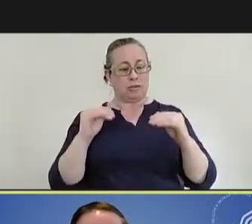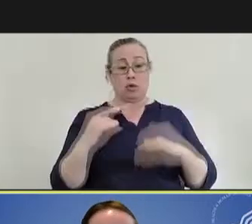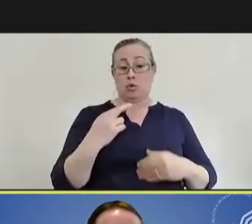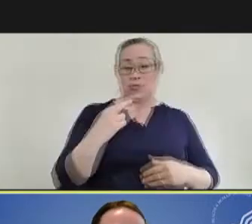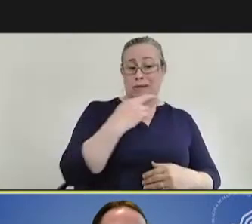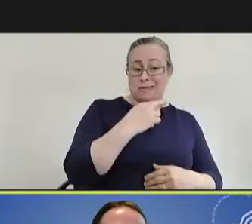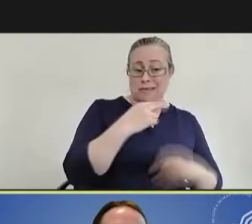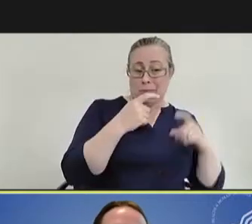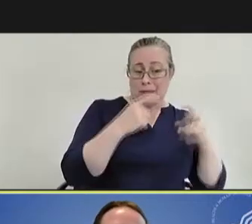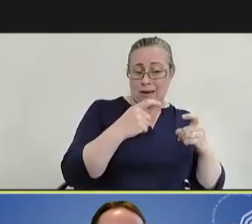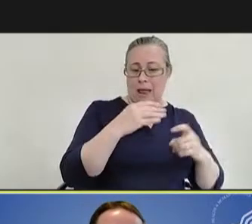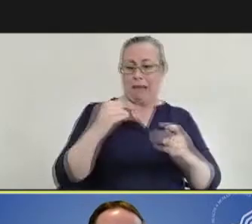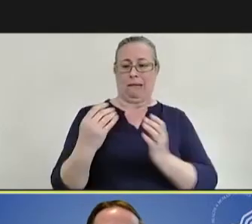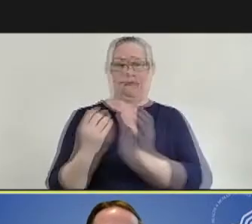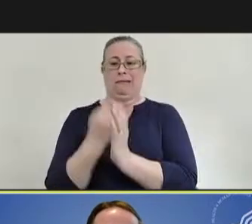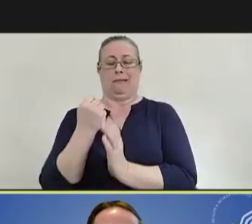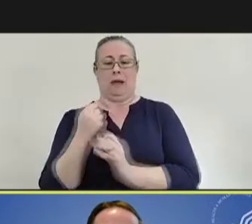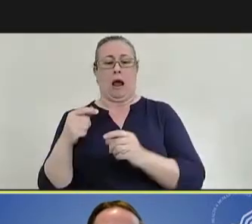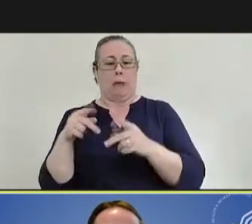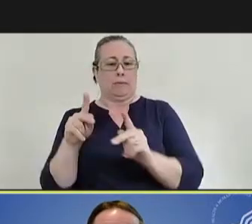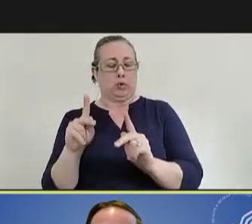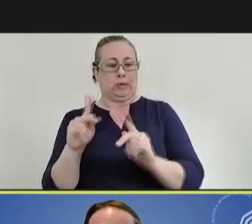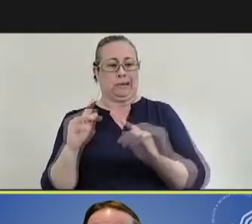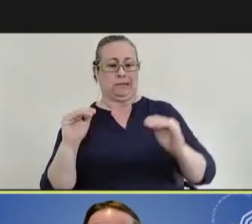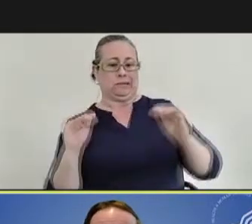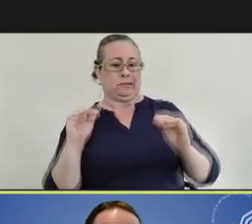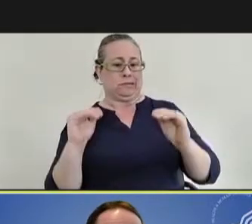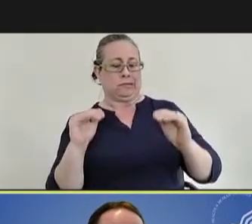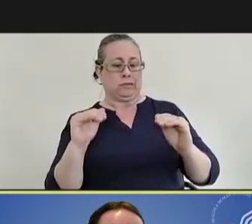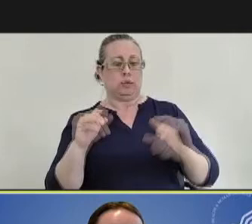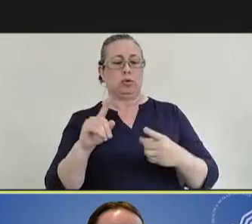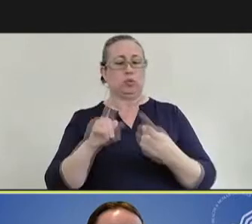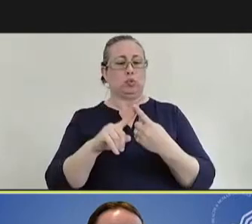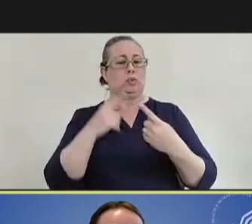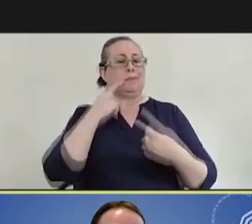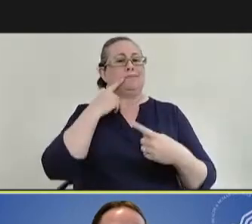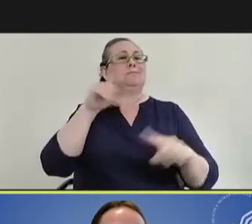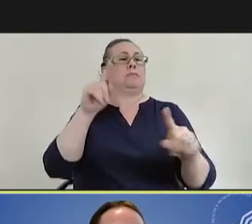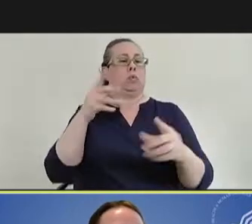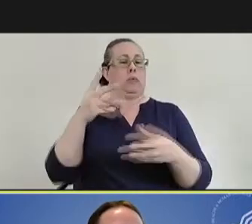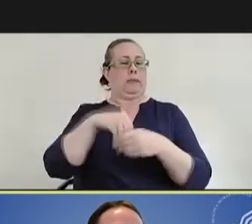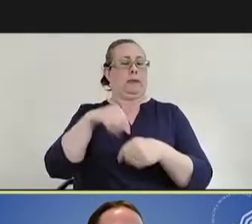opportunity, that's what we're working to accomplish through this executive order.